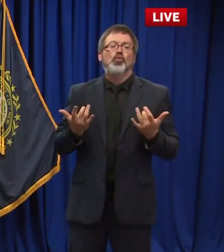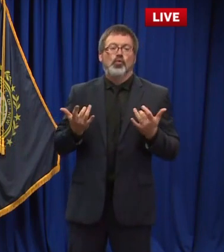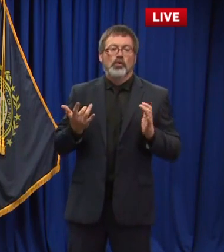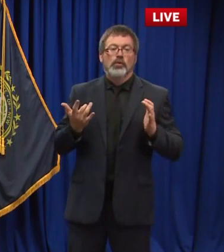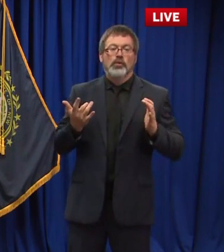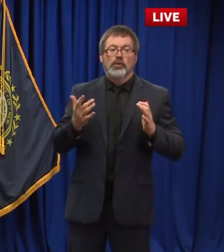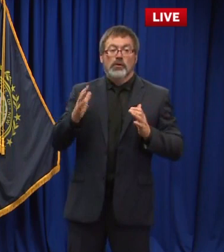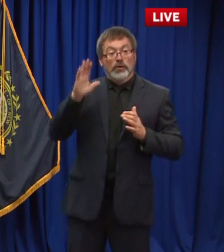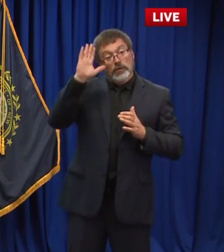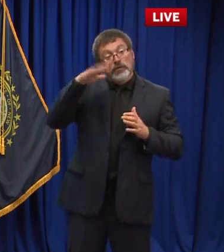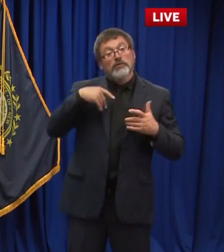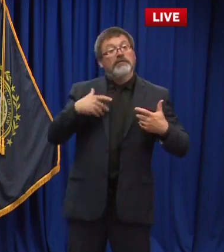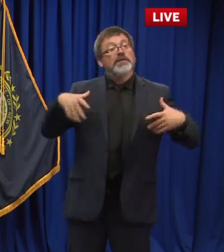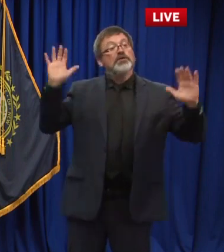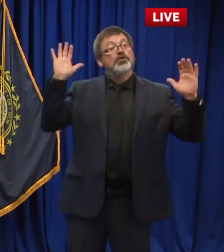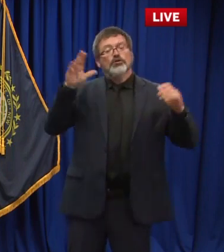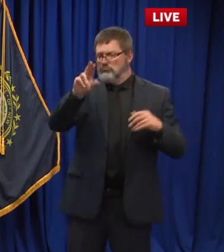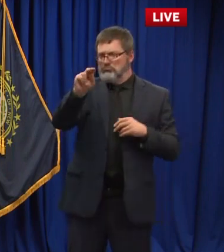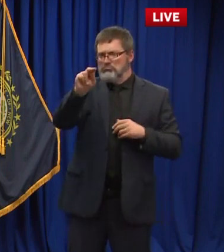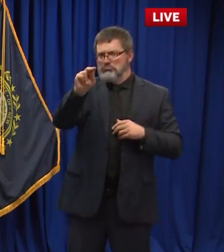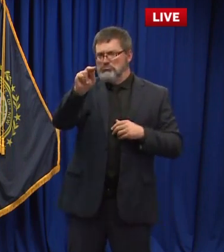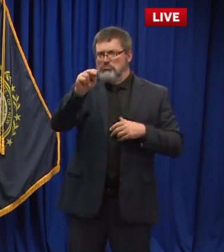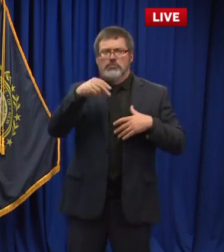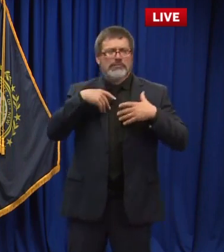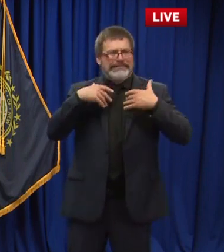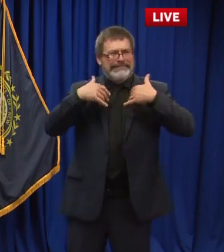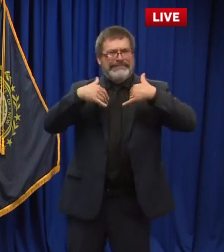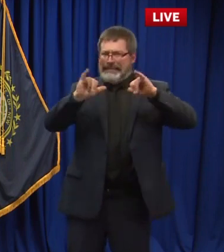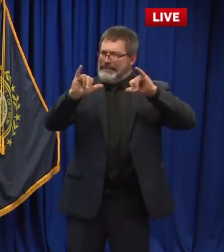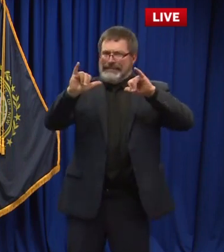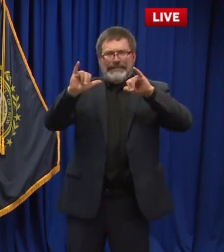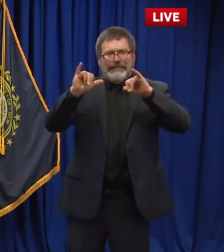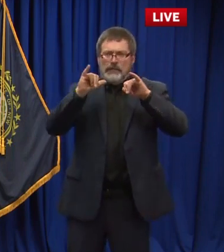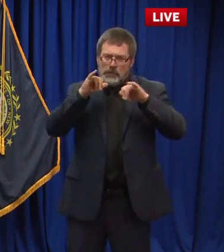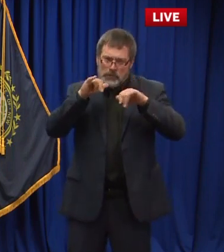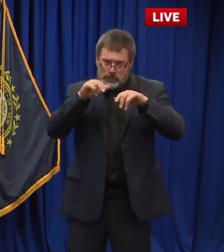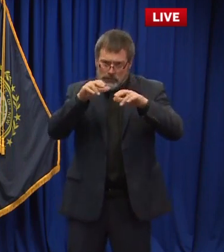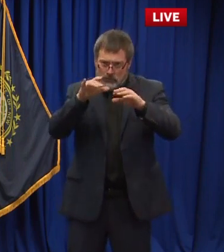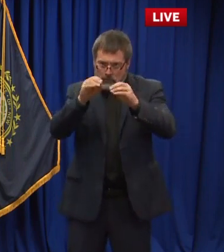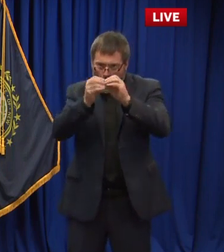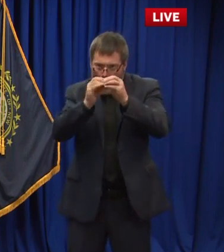THIS IS A GOOD TREND OF DECENT DECREASING HOSPITALIZATIONS.